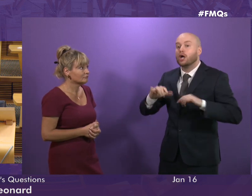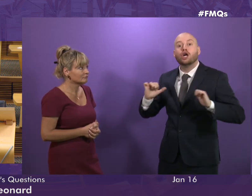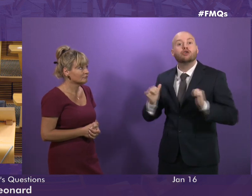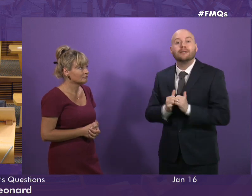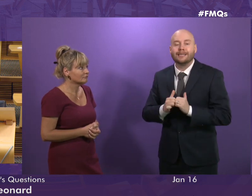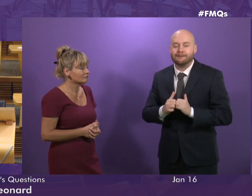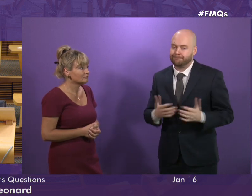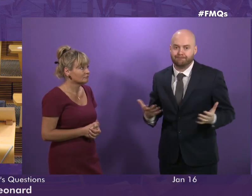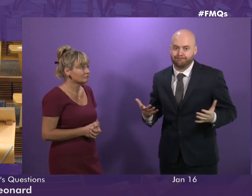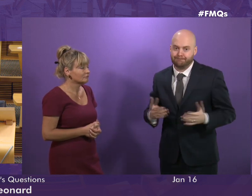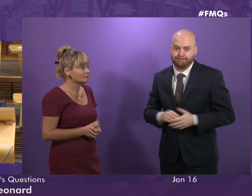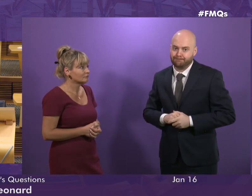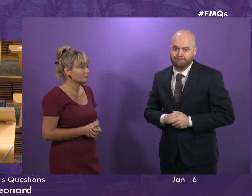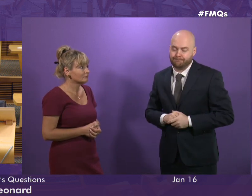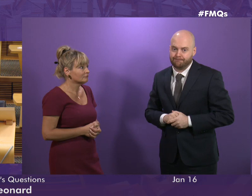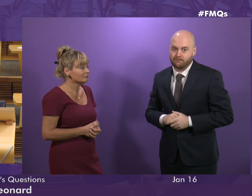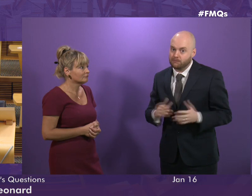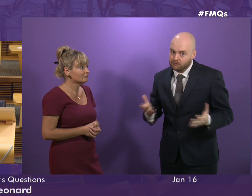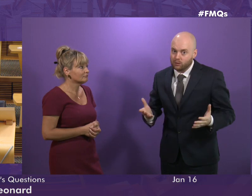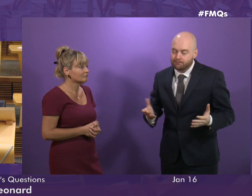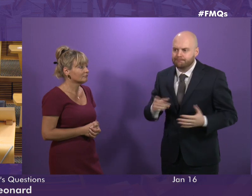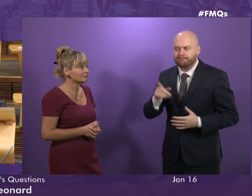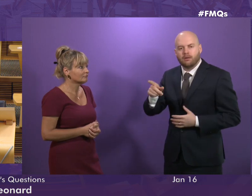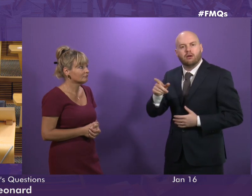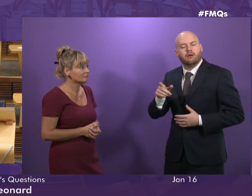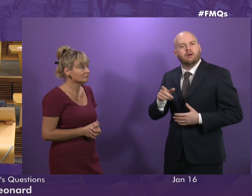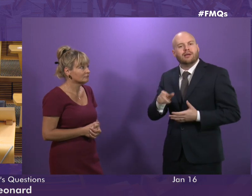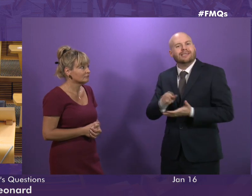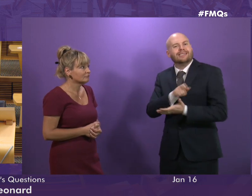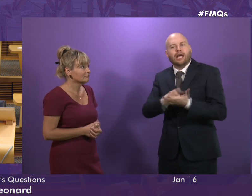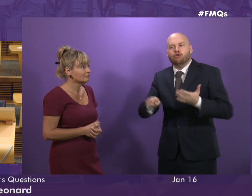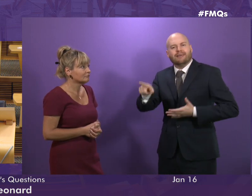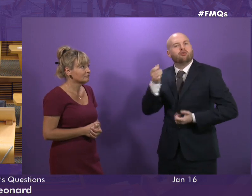The Cabinet Secretary for Justice defended his decision, claiming that